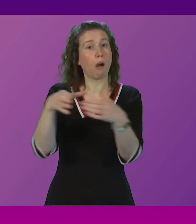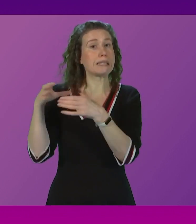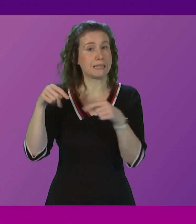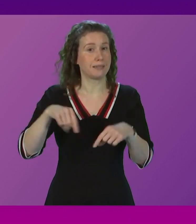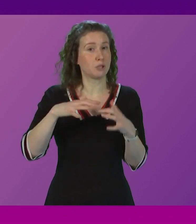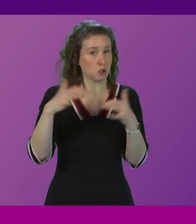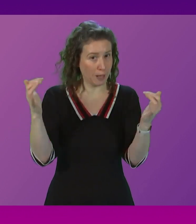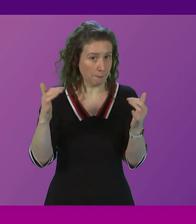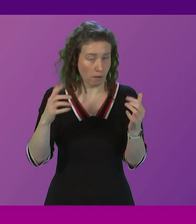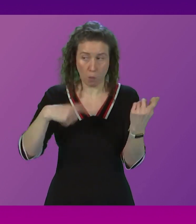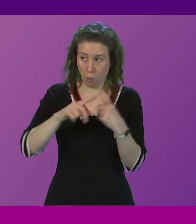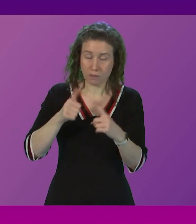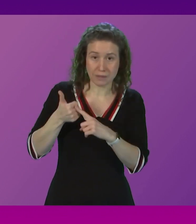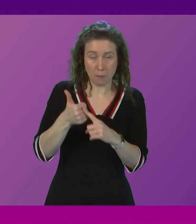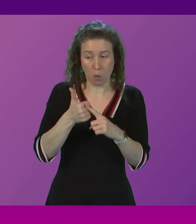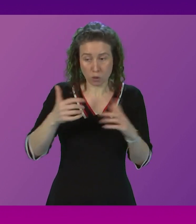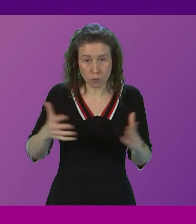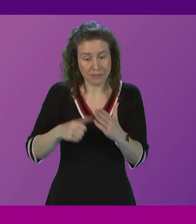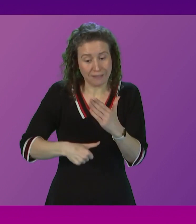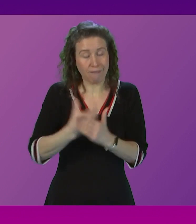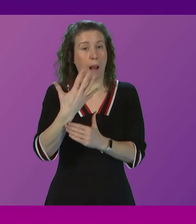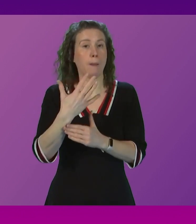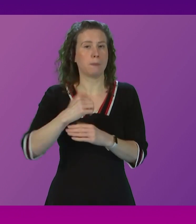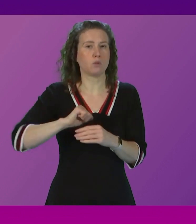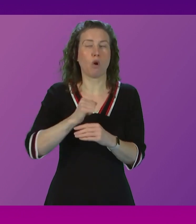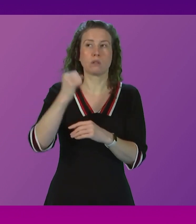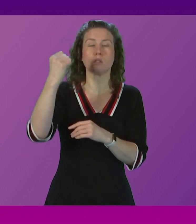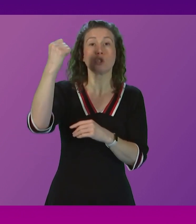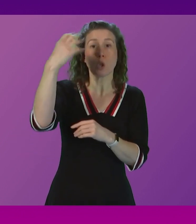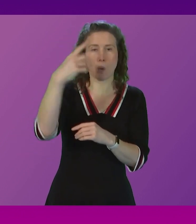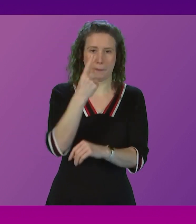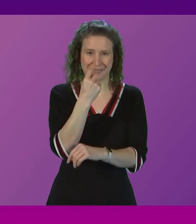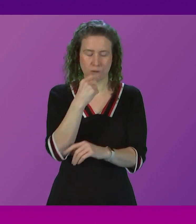the Parliament who support the development of Scotland’s solar potential. I am very grateful